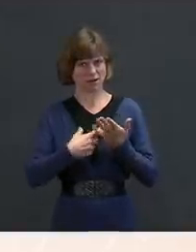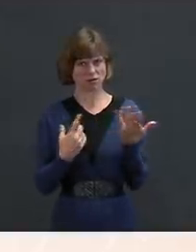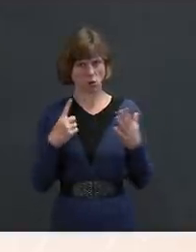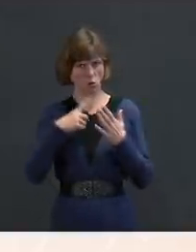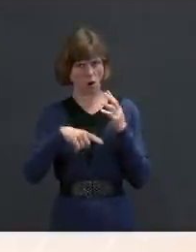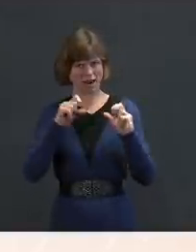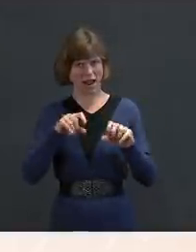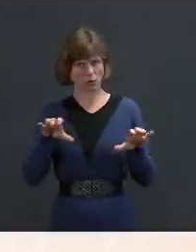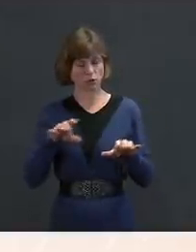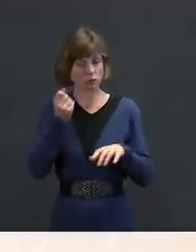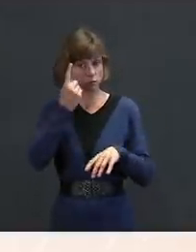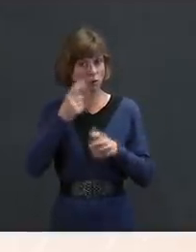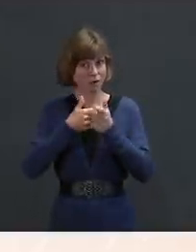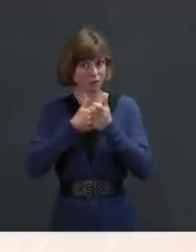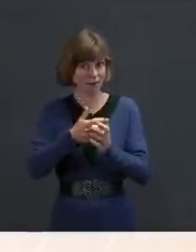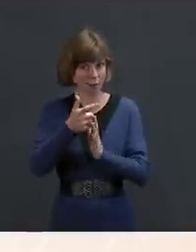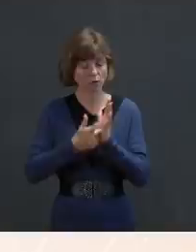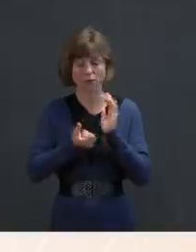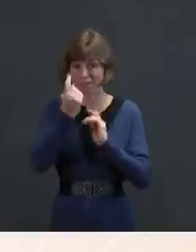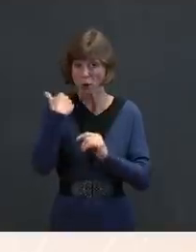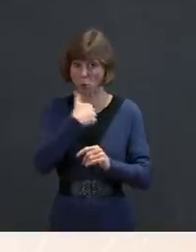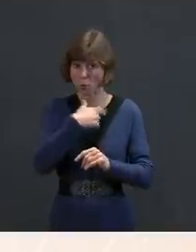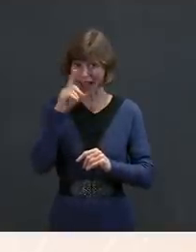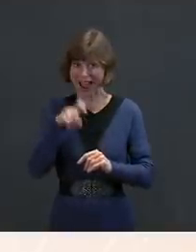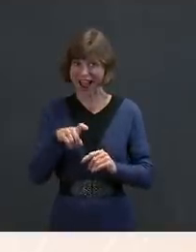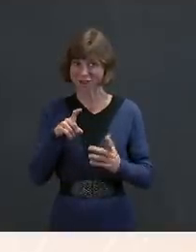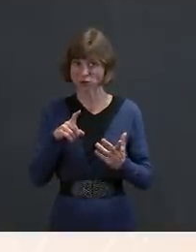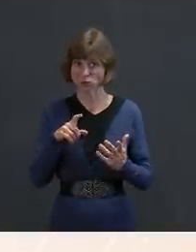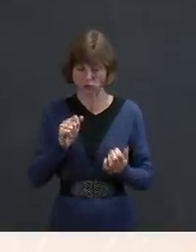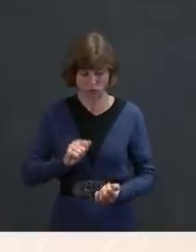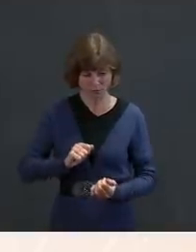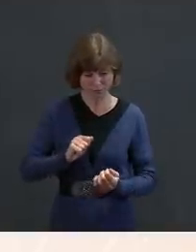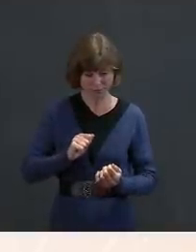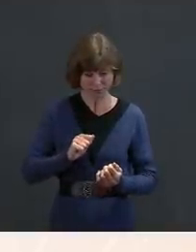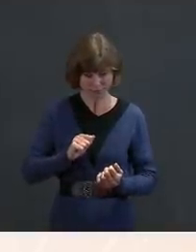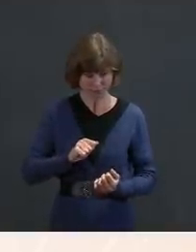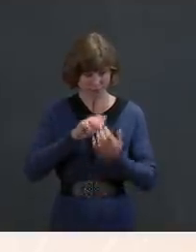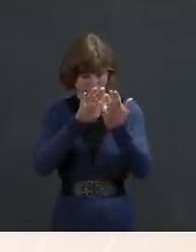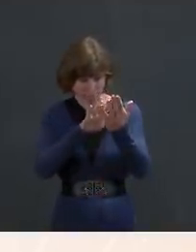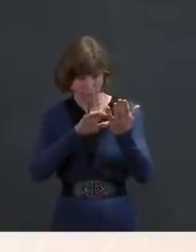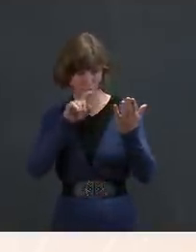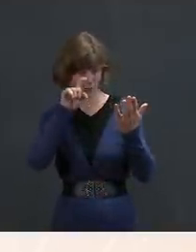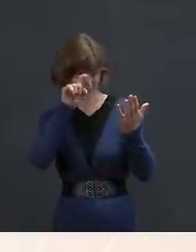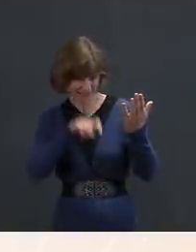Because remember, we must address the needs of each family member in an individualized way,